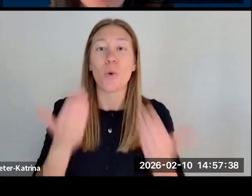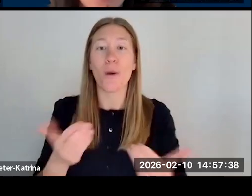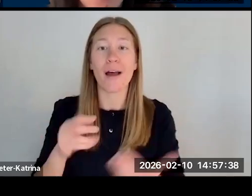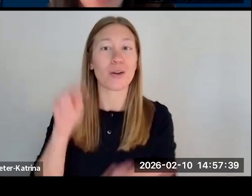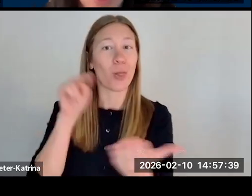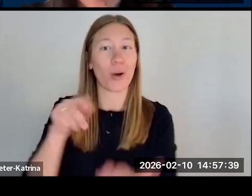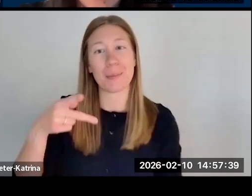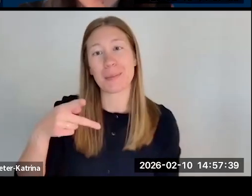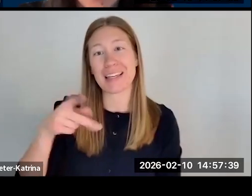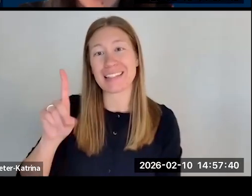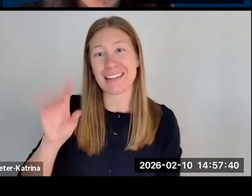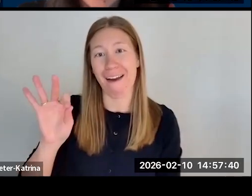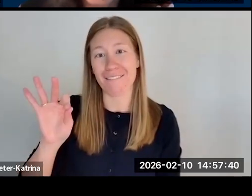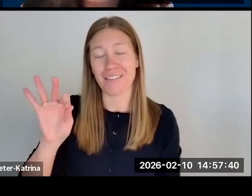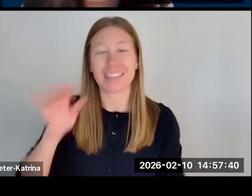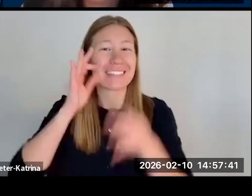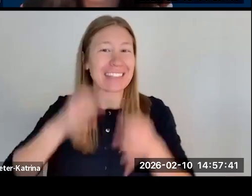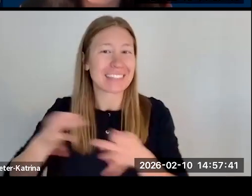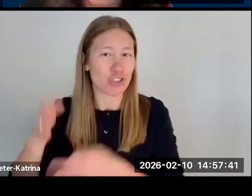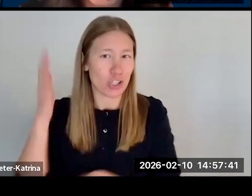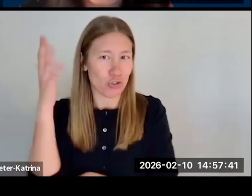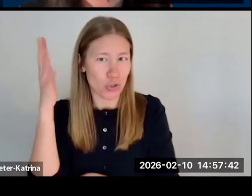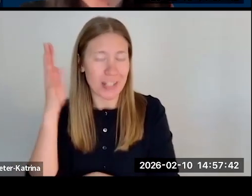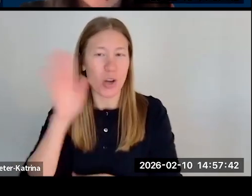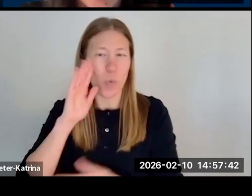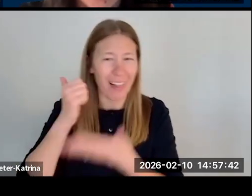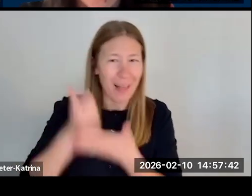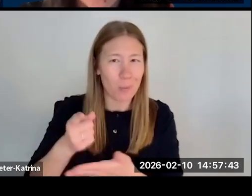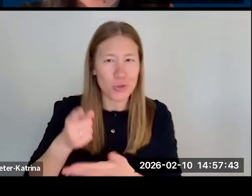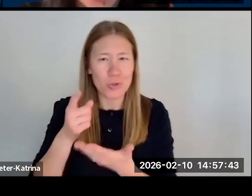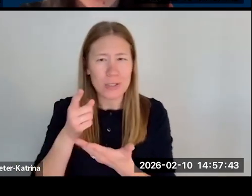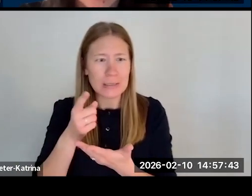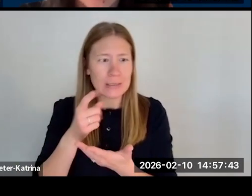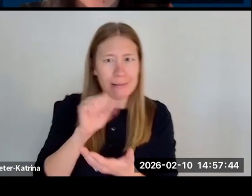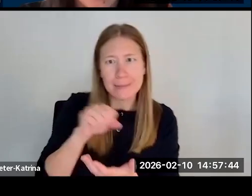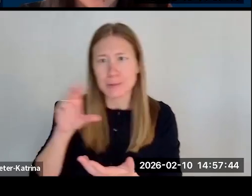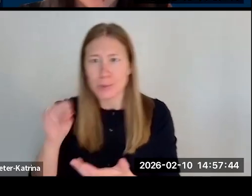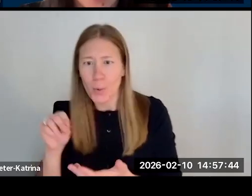This will walk you through a series of questions that help you to determine whether